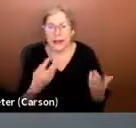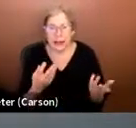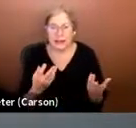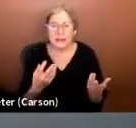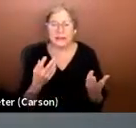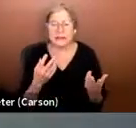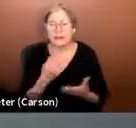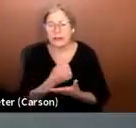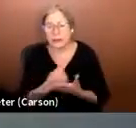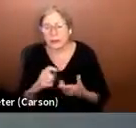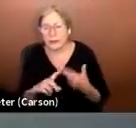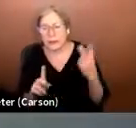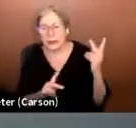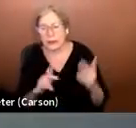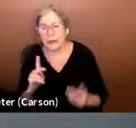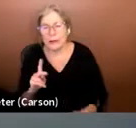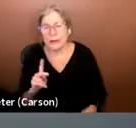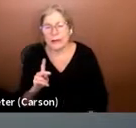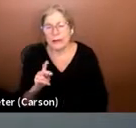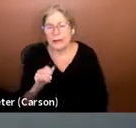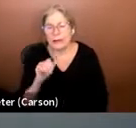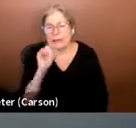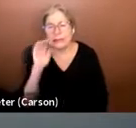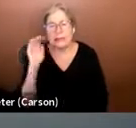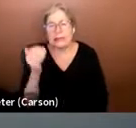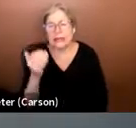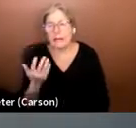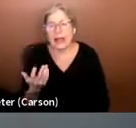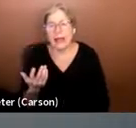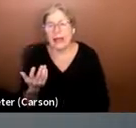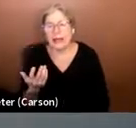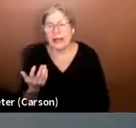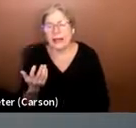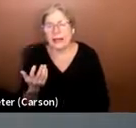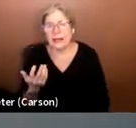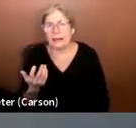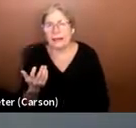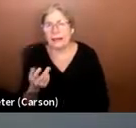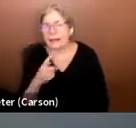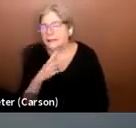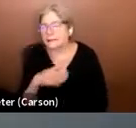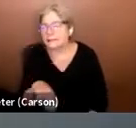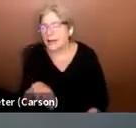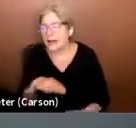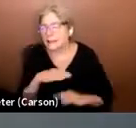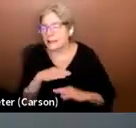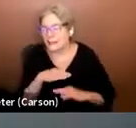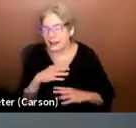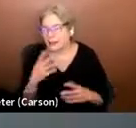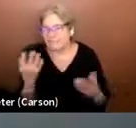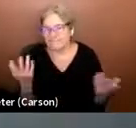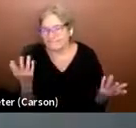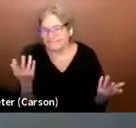to people didn't seem like it fulfilled the ultimate of could